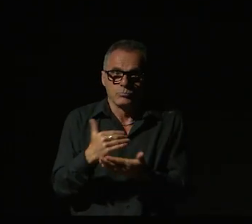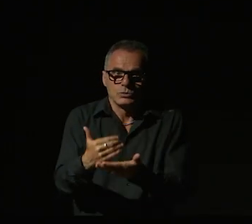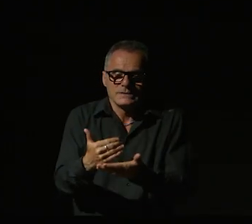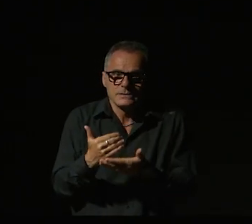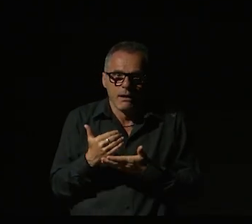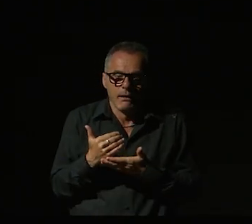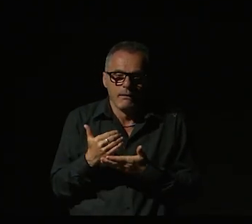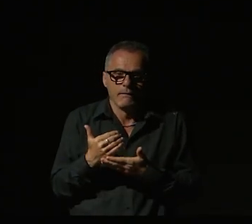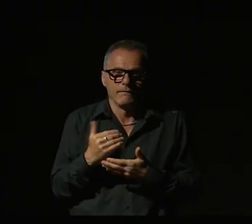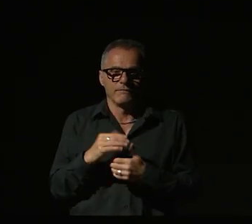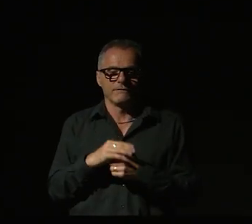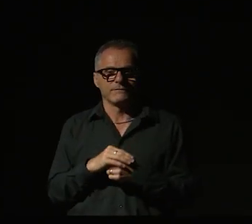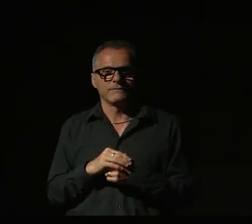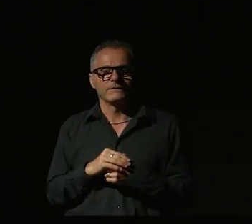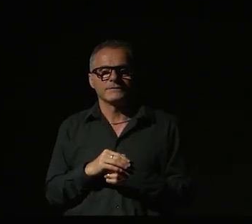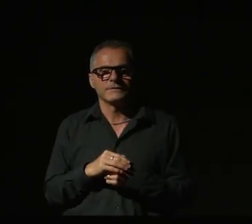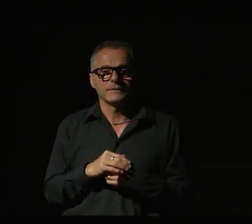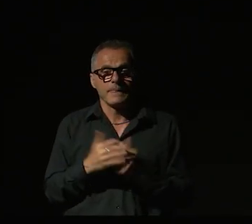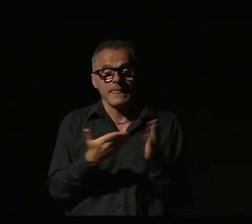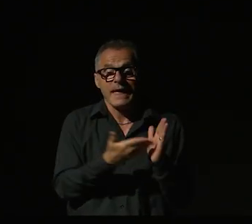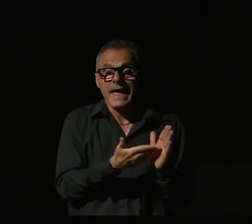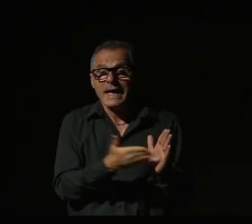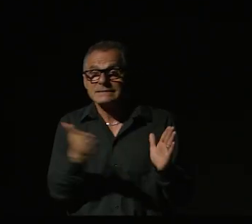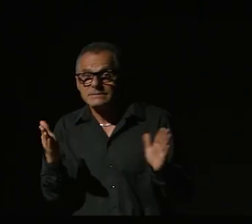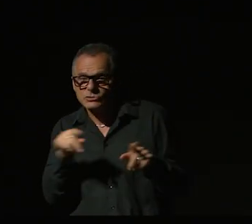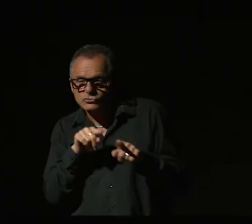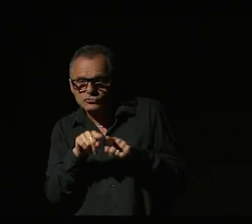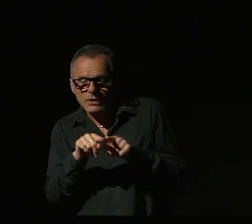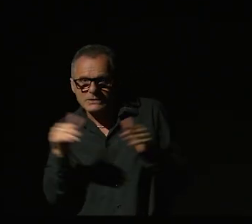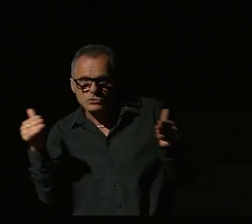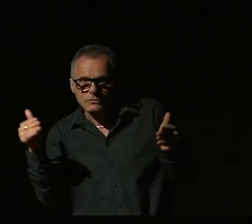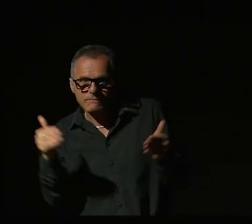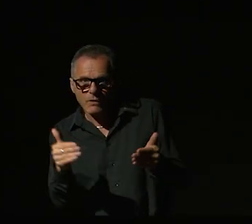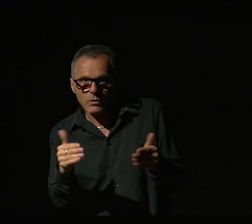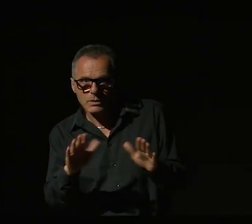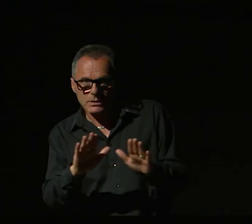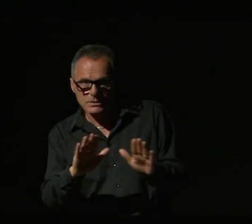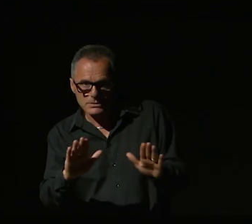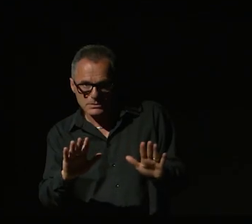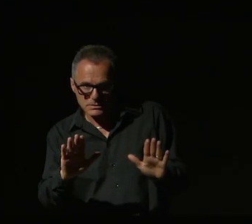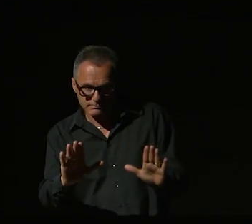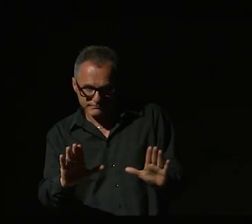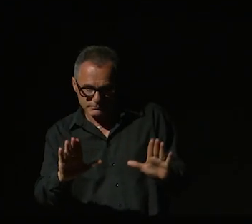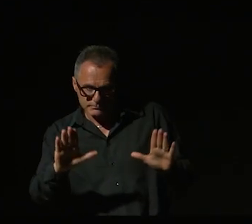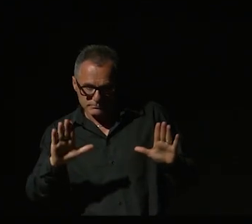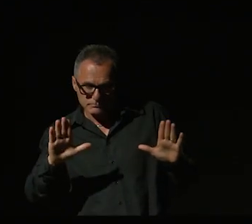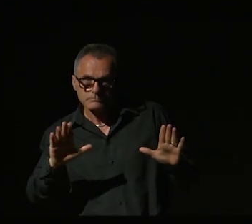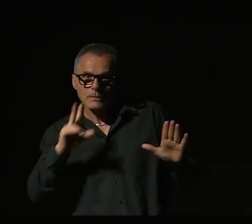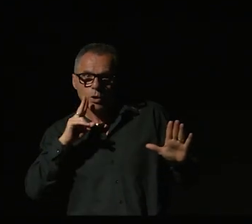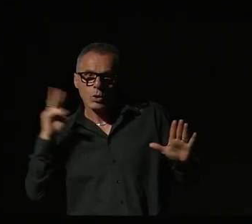and that's what the exhibition tries to focus is zooming out from looking at them from afar